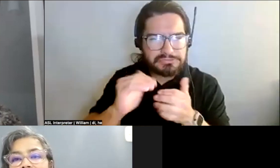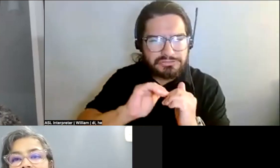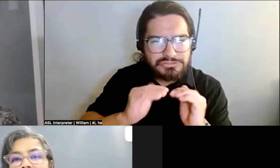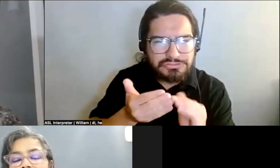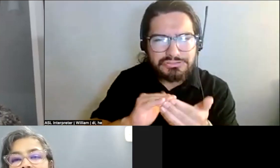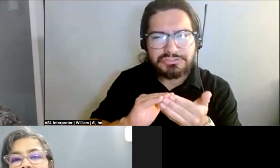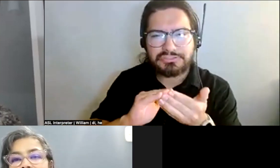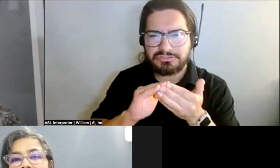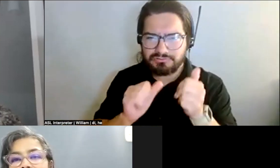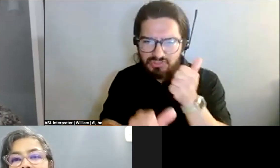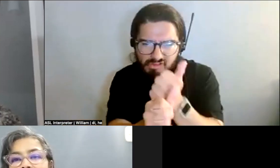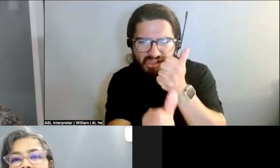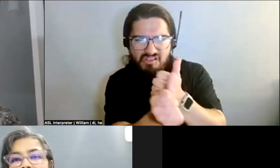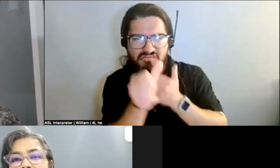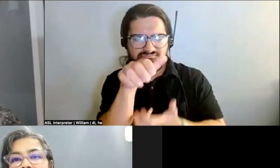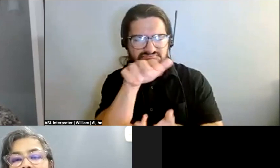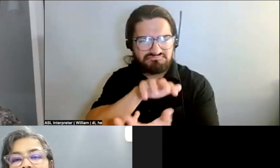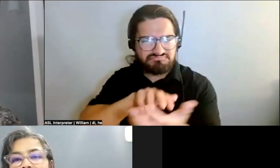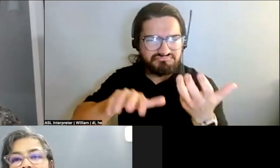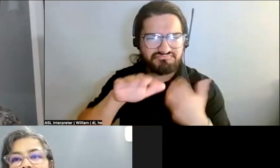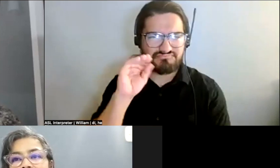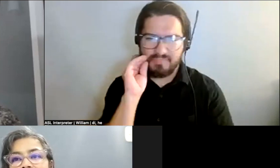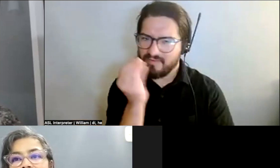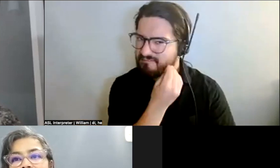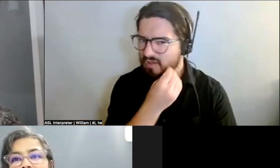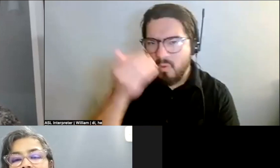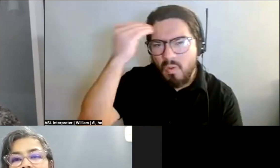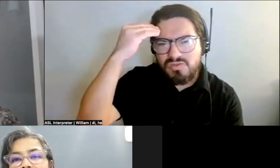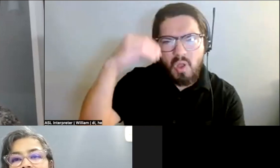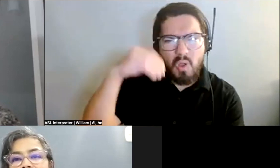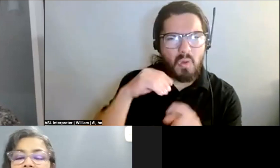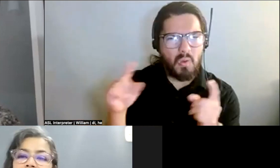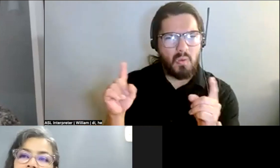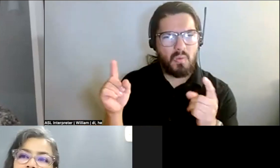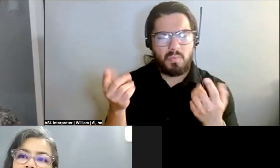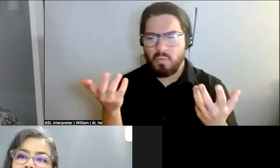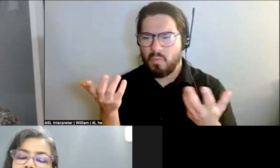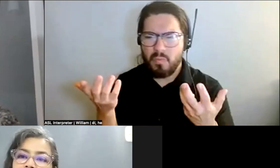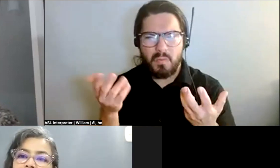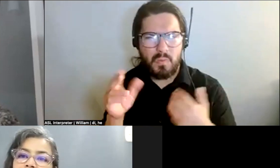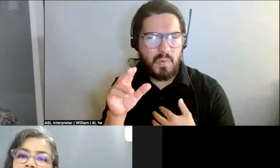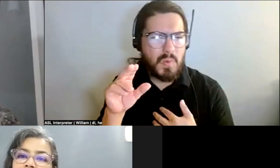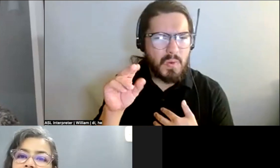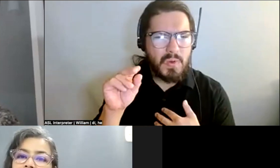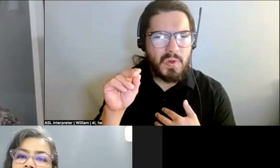Few flowers know the river’s shores: the whitest lilies, small and venomous thorns.